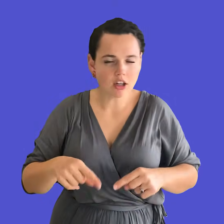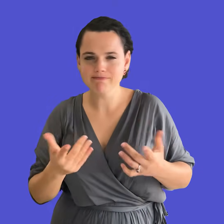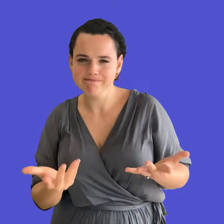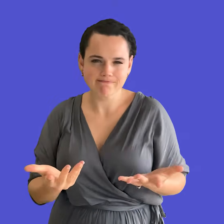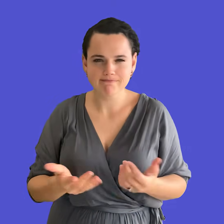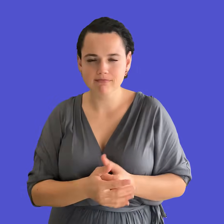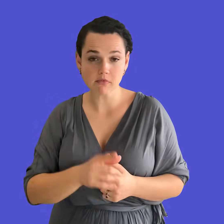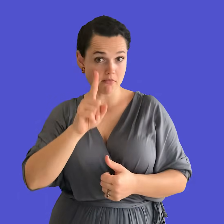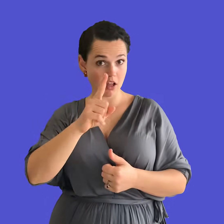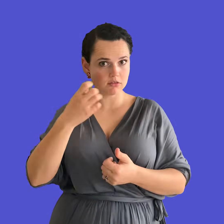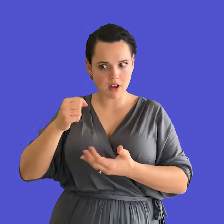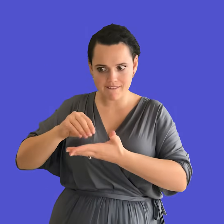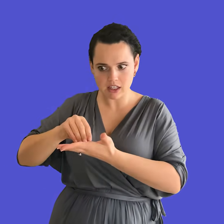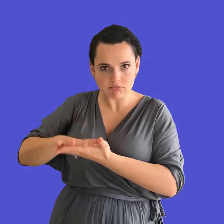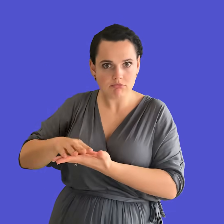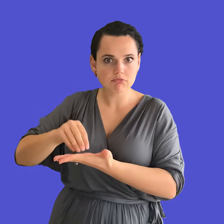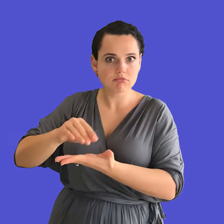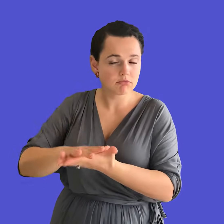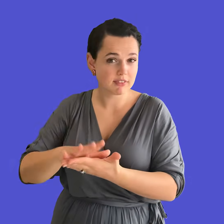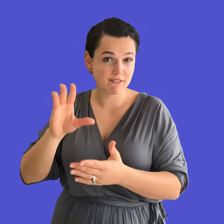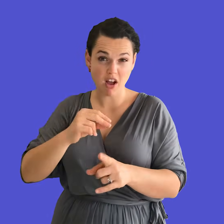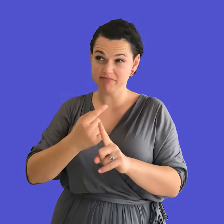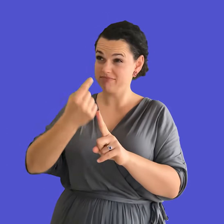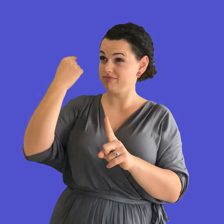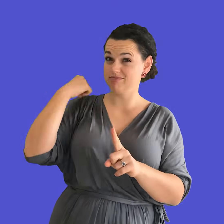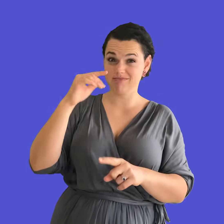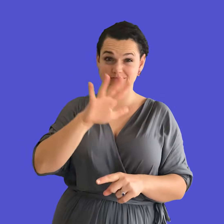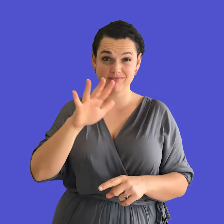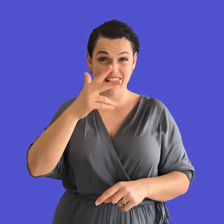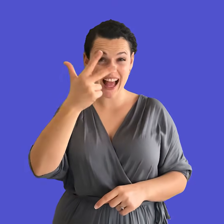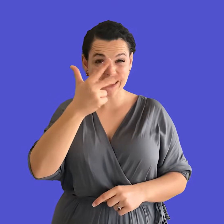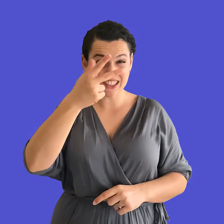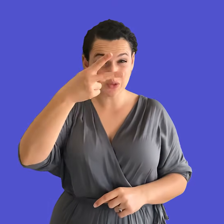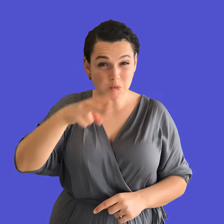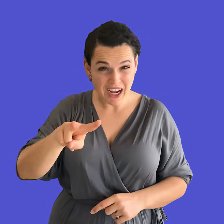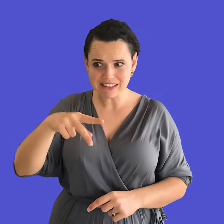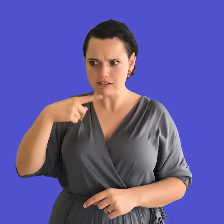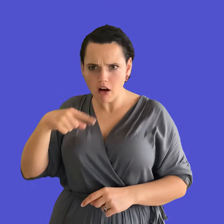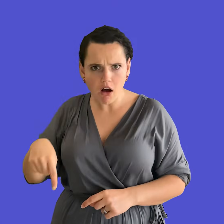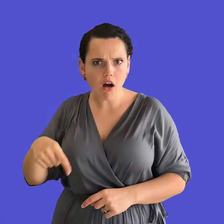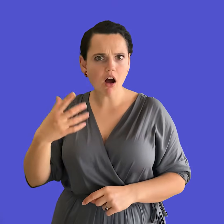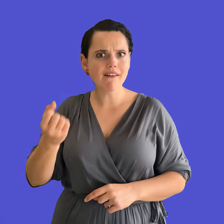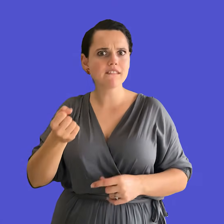then. It's hard to pinpoint an exact date, but there is documentation as early